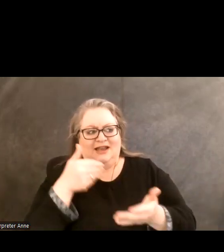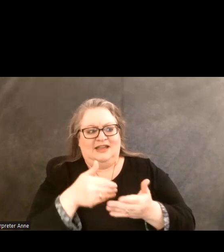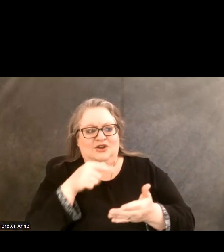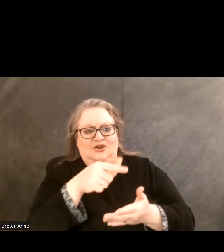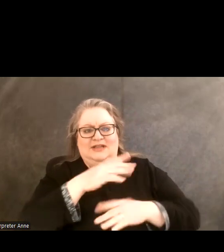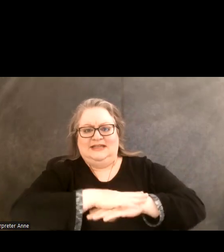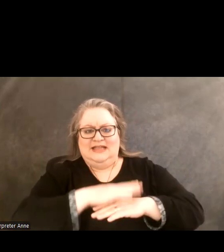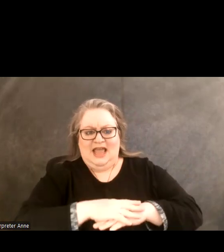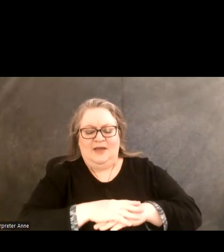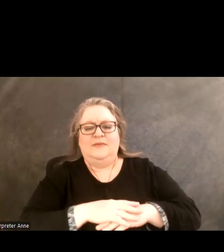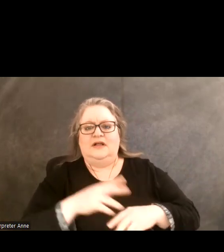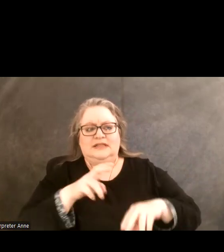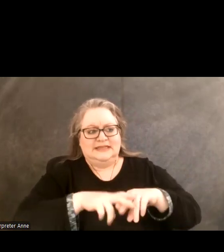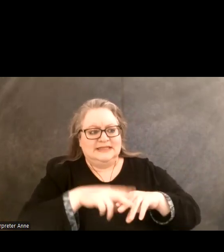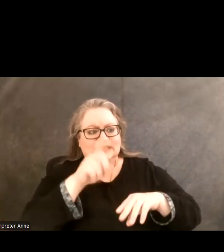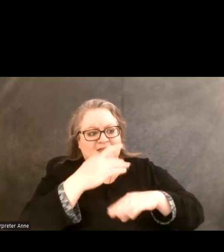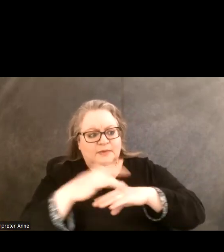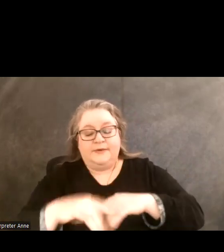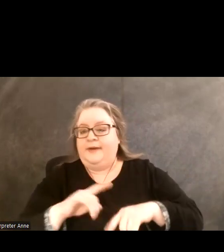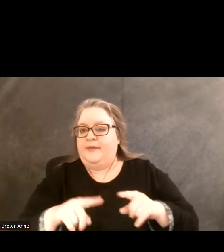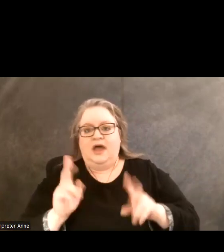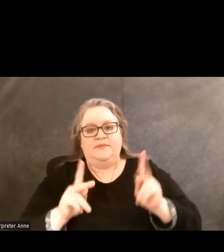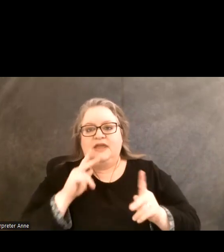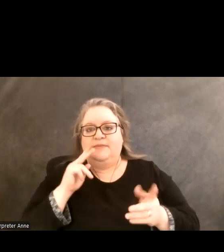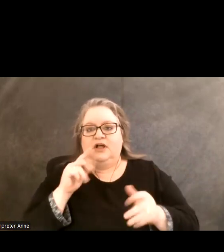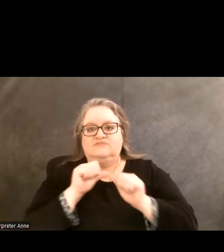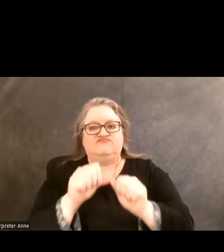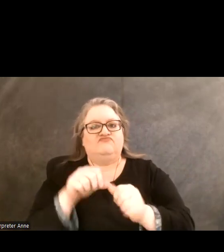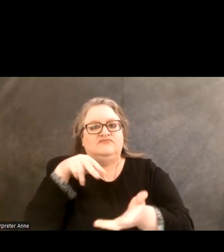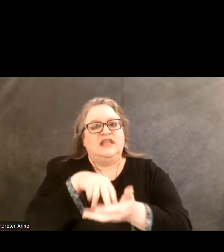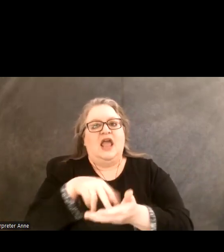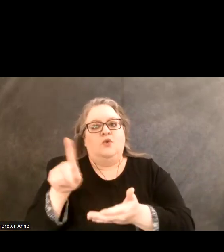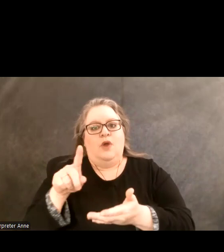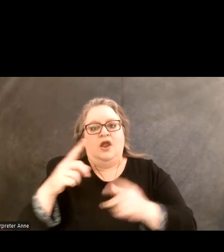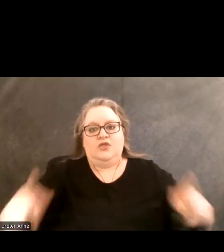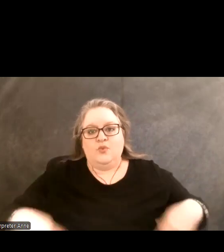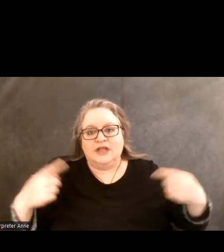Keep these seats free but people kept standing where the wheelchairs were supposed to be,